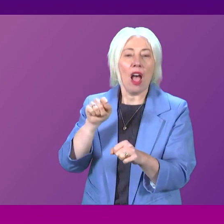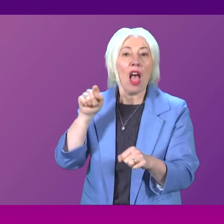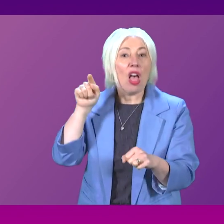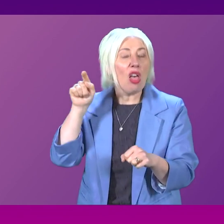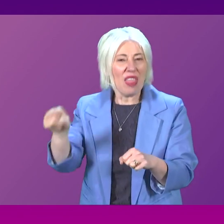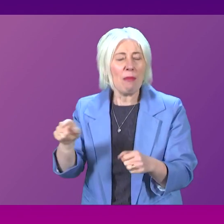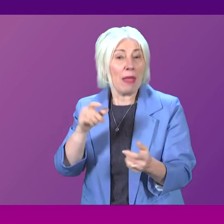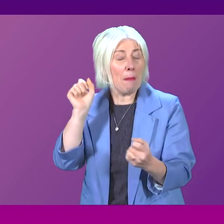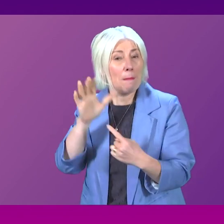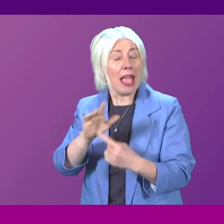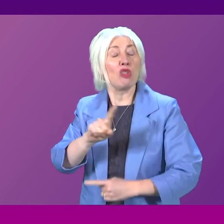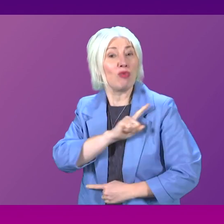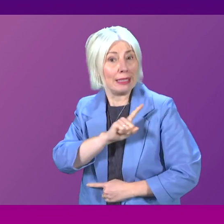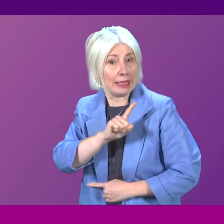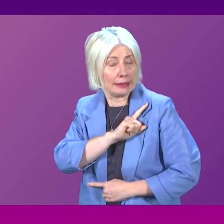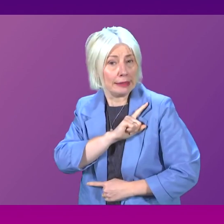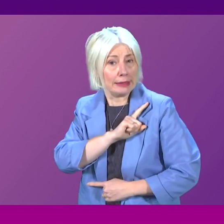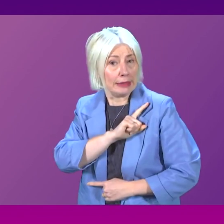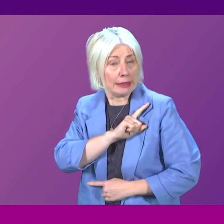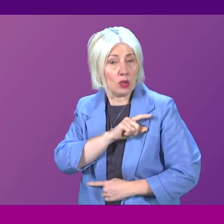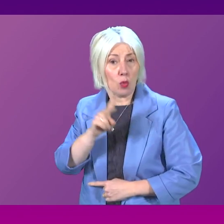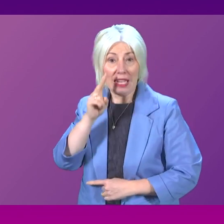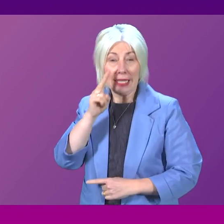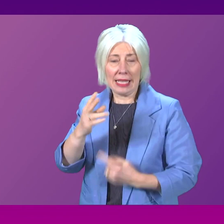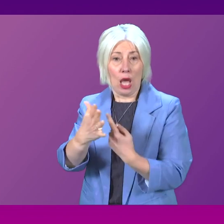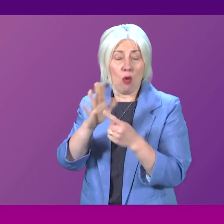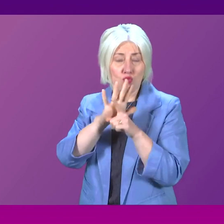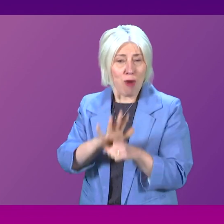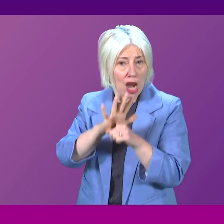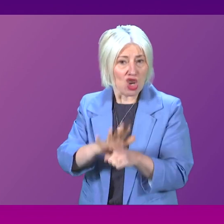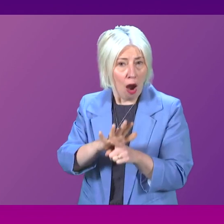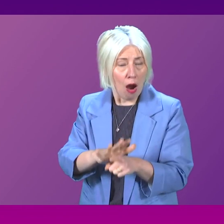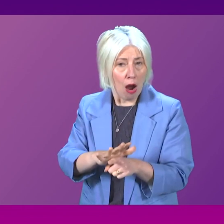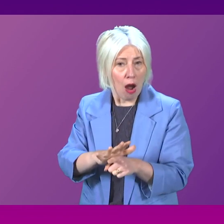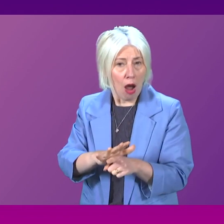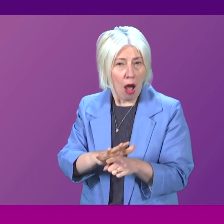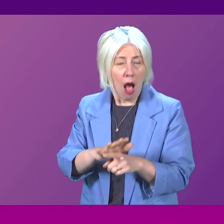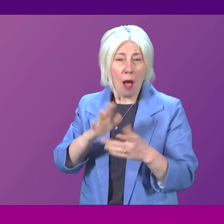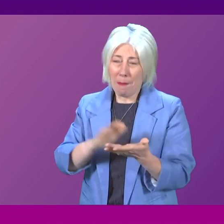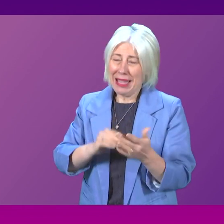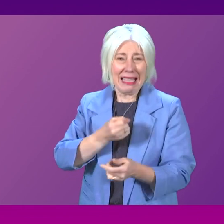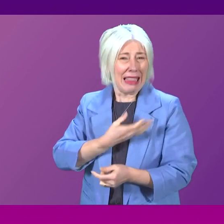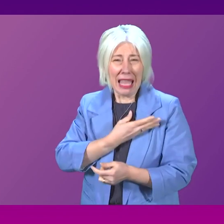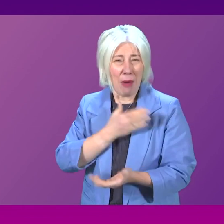reasons why we see so many of these pressures, they are not taking the issue as seriously